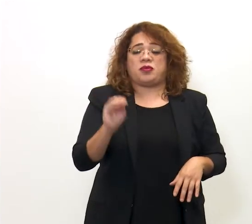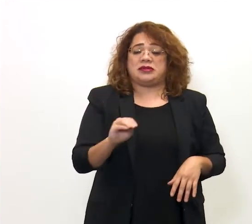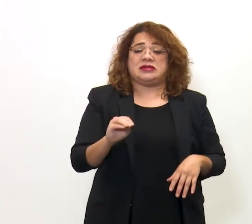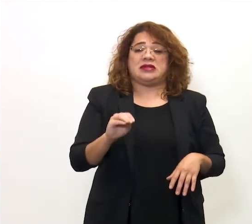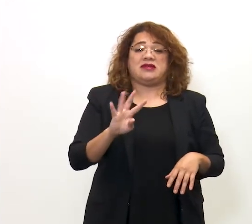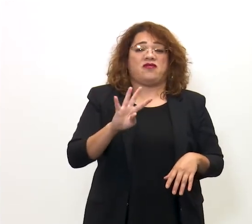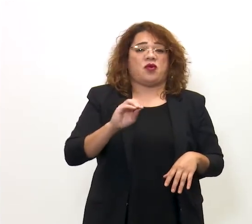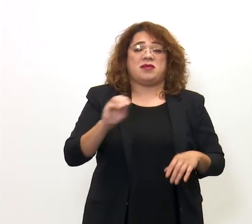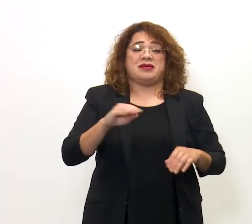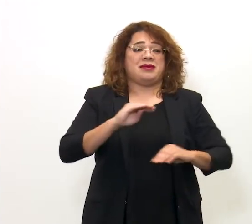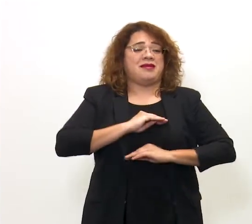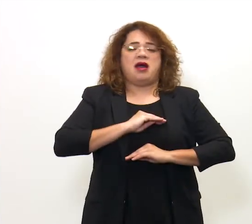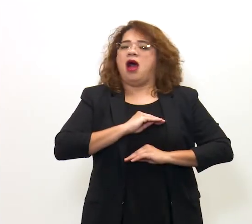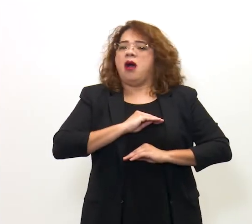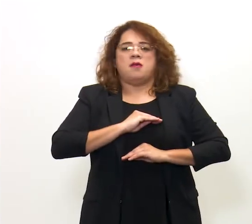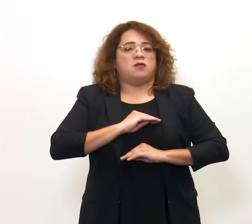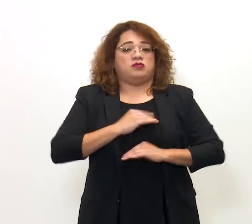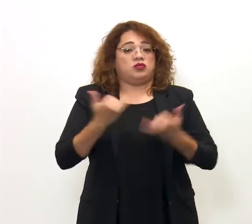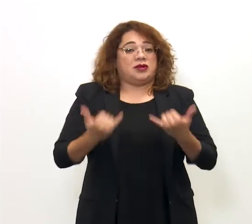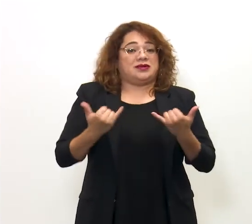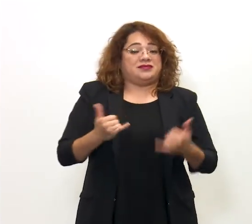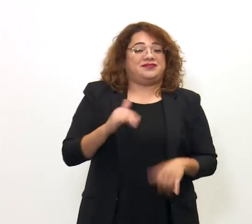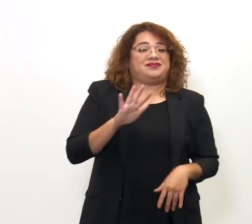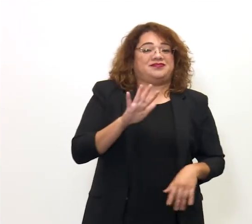of not ever beating this thing and so we've gotta, we've gotta do, we've gotta do better.